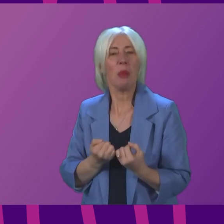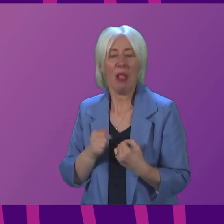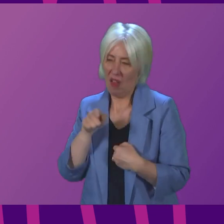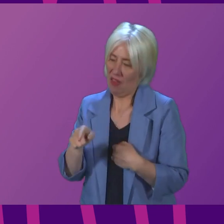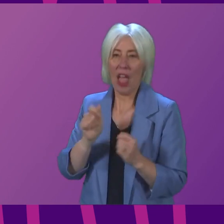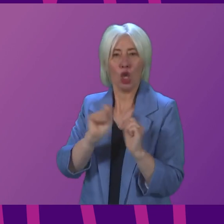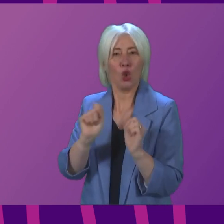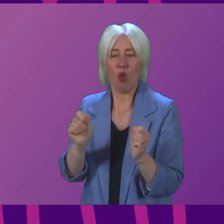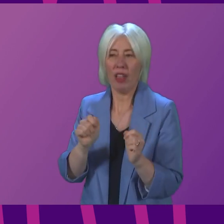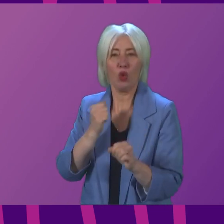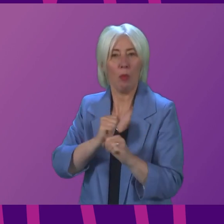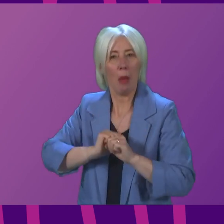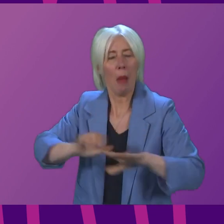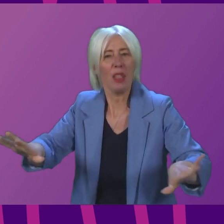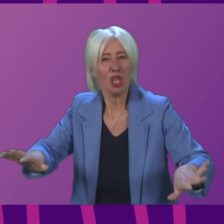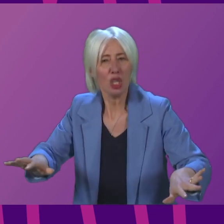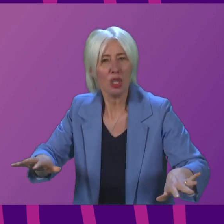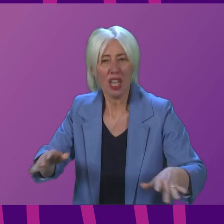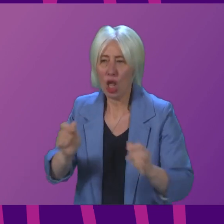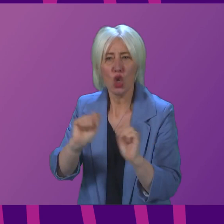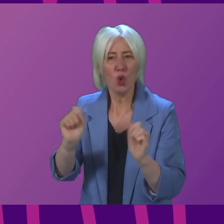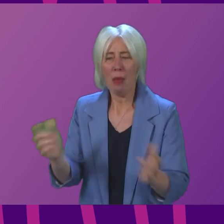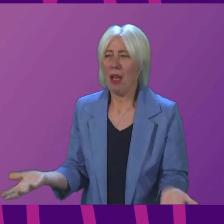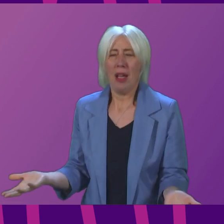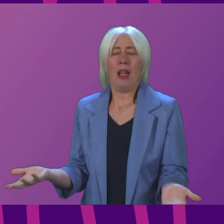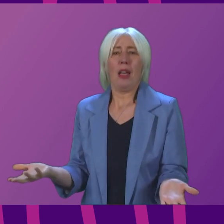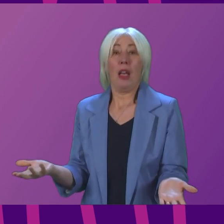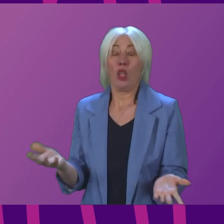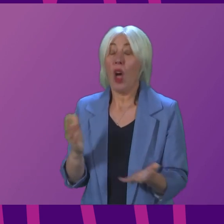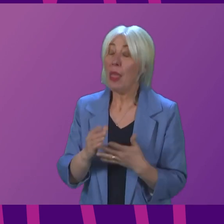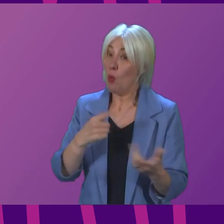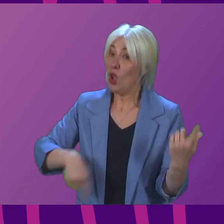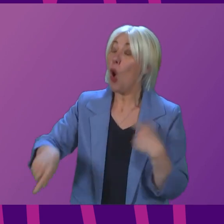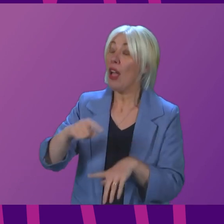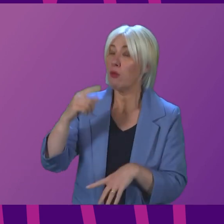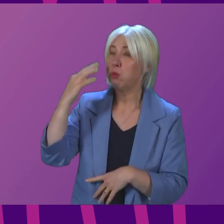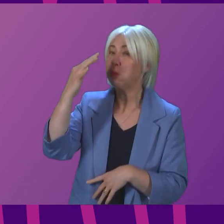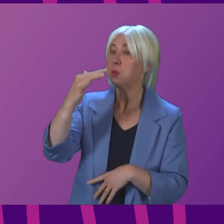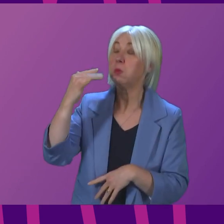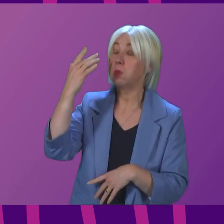be published in a major newspaper. A lot of reflection is needed on both of those points.